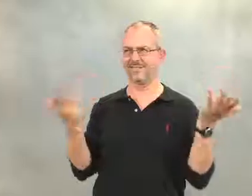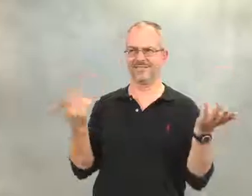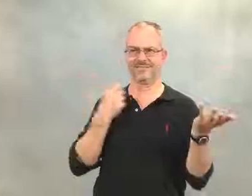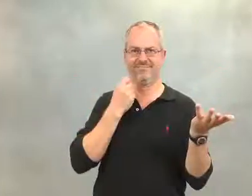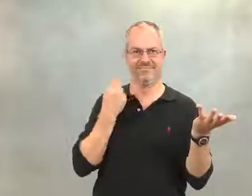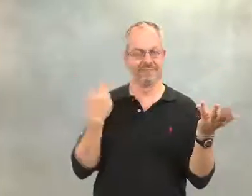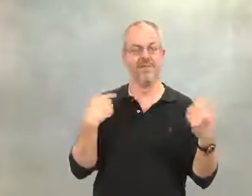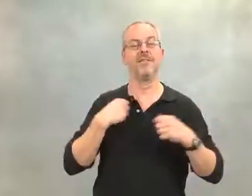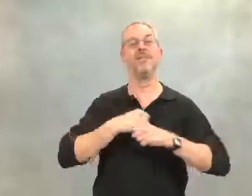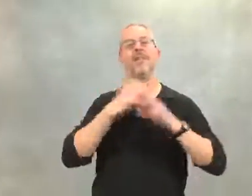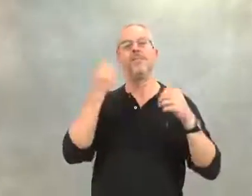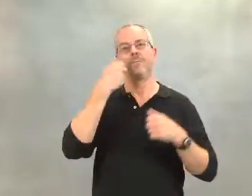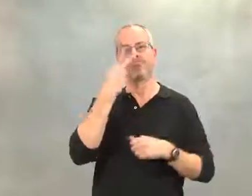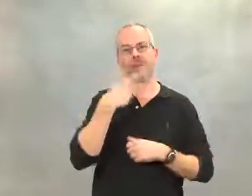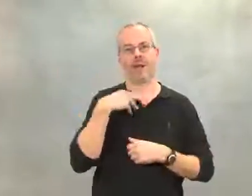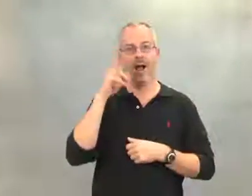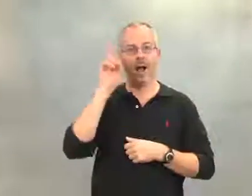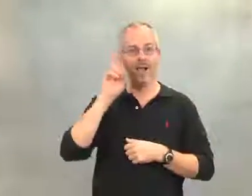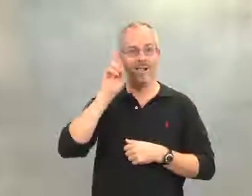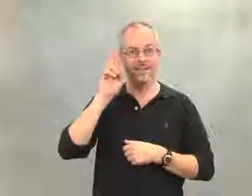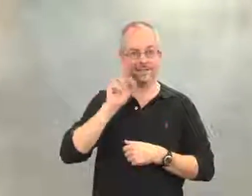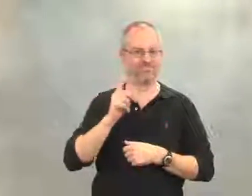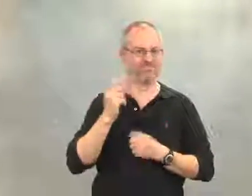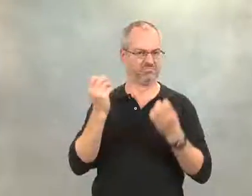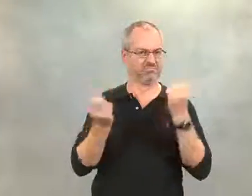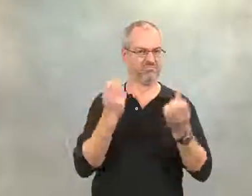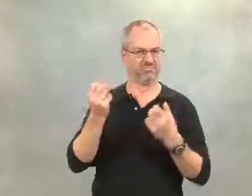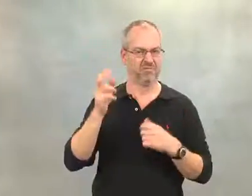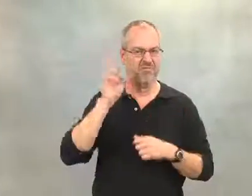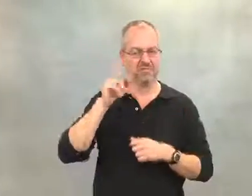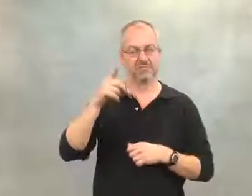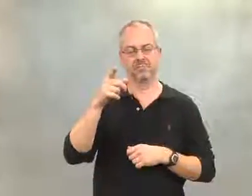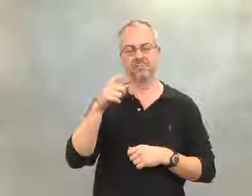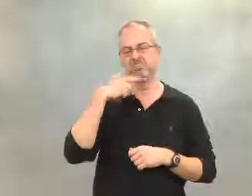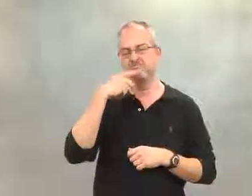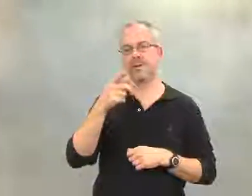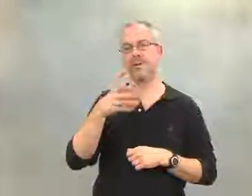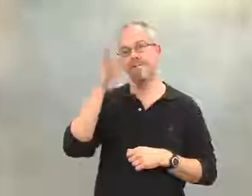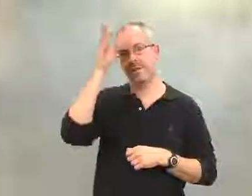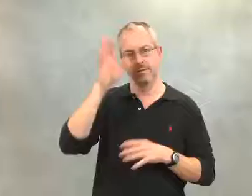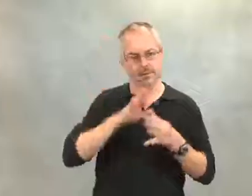Then I remember seeing my uncle, who is hearing but can sign.